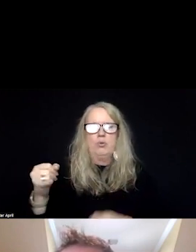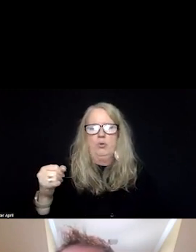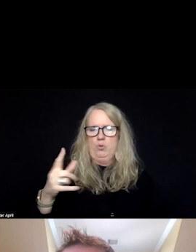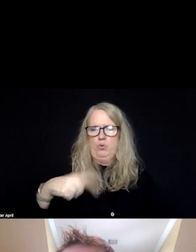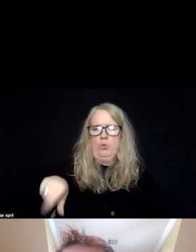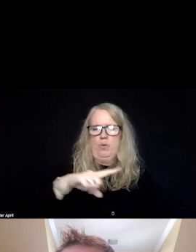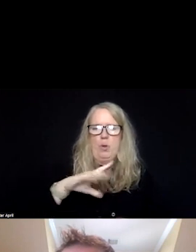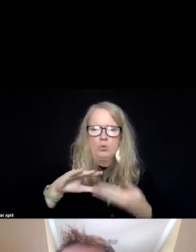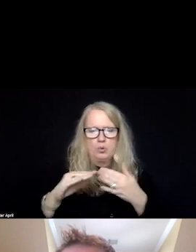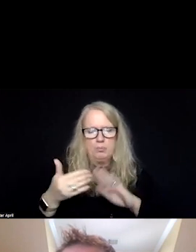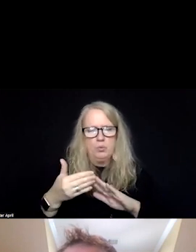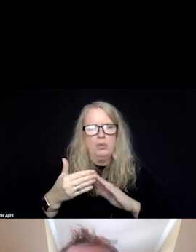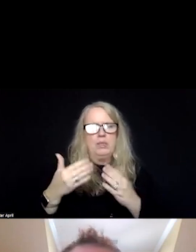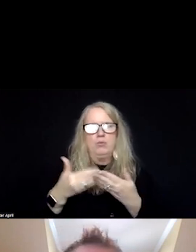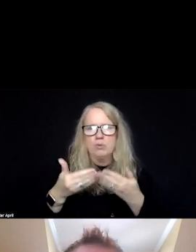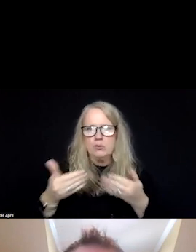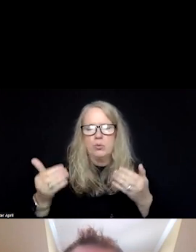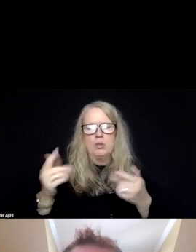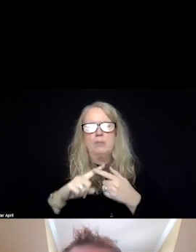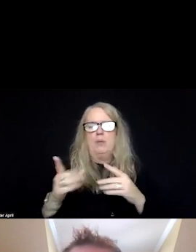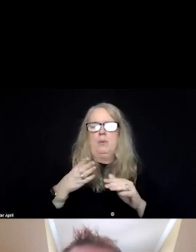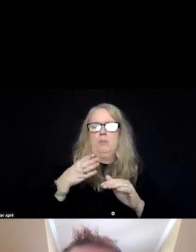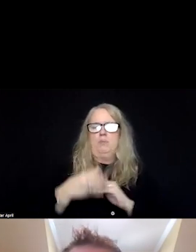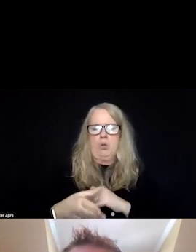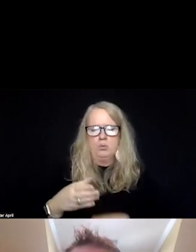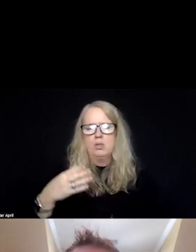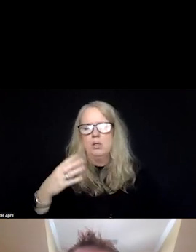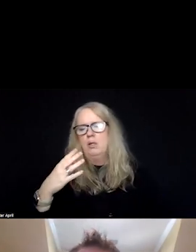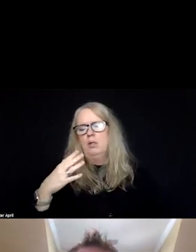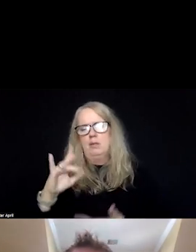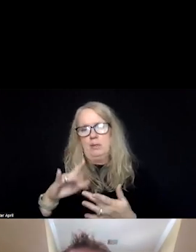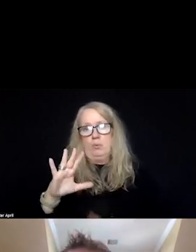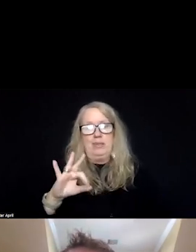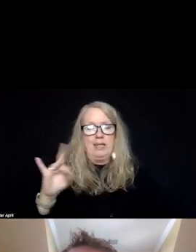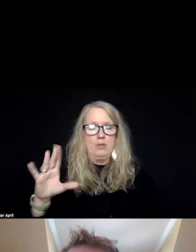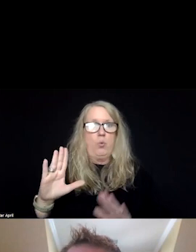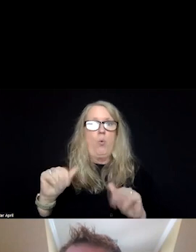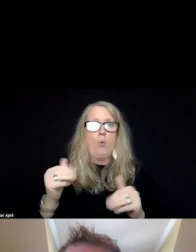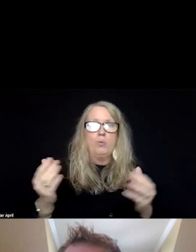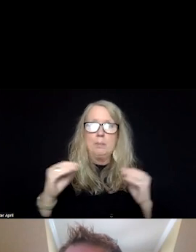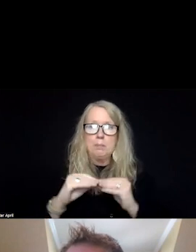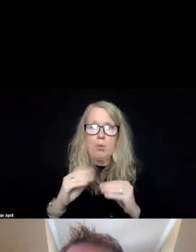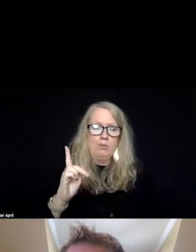COMMUNITY BASED RESOURCES POST-CONTACT WITH 988. LOOKING FORWARD